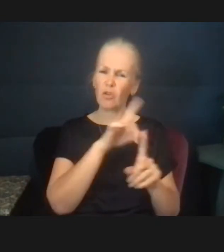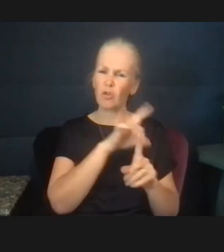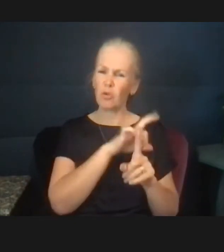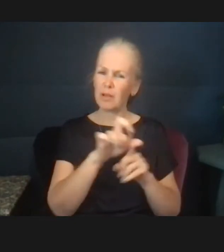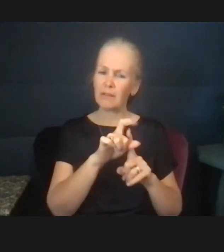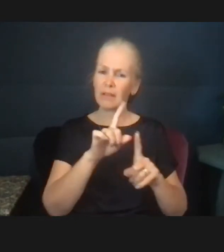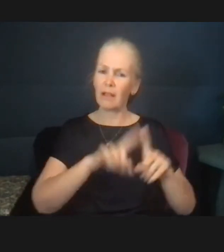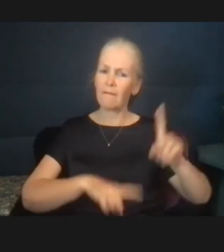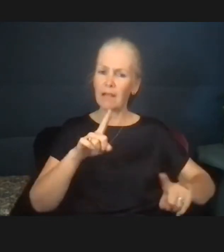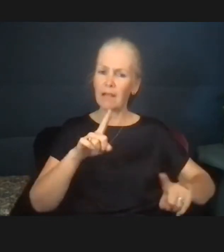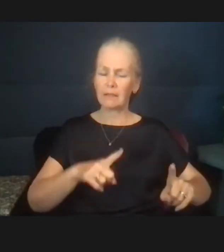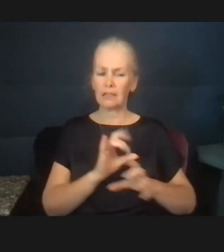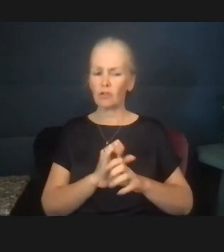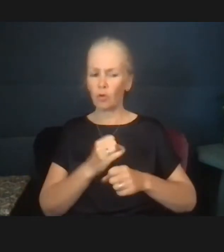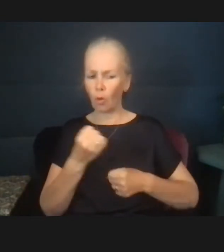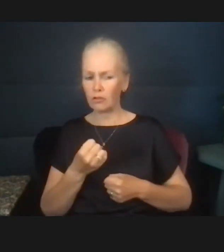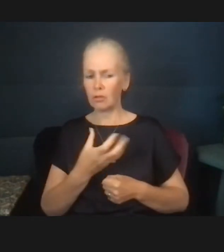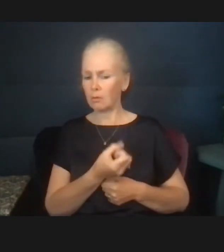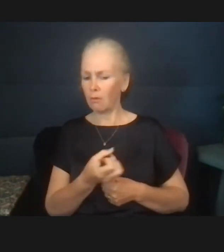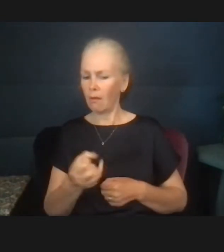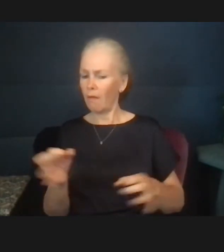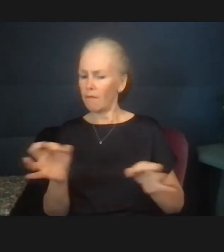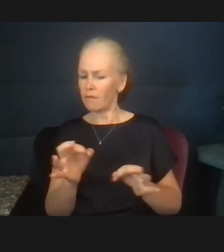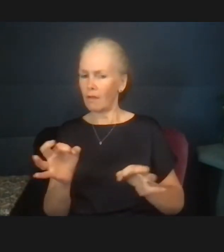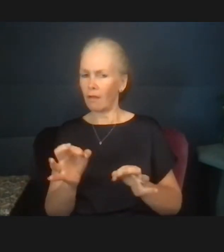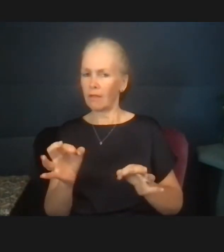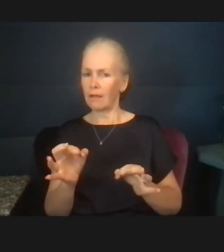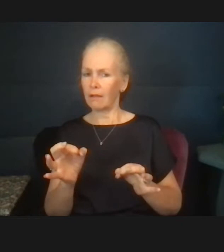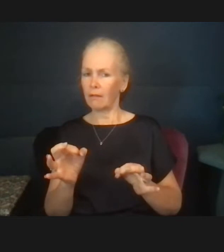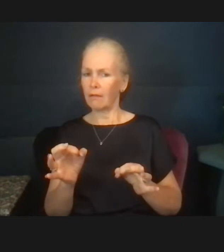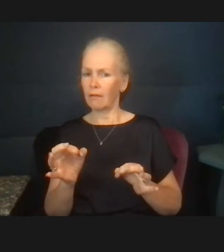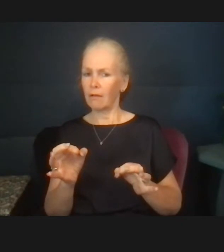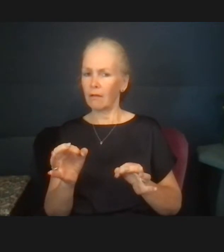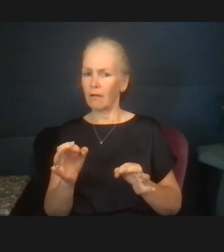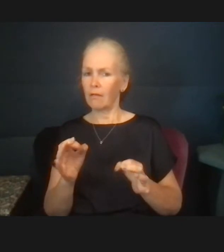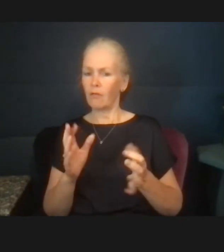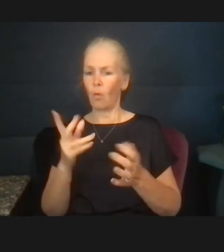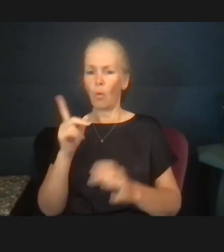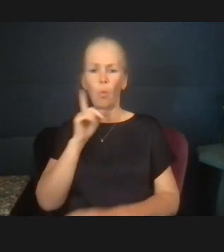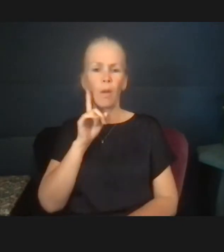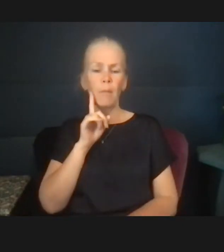like that, you've there's nothing specifically for really for women. There's nothing for parents,